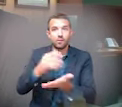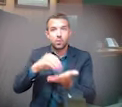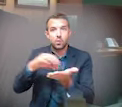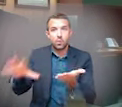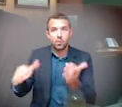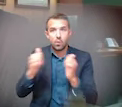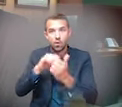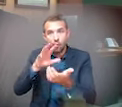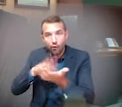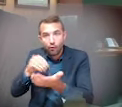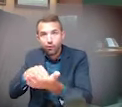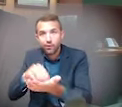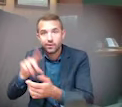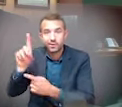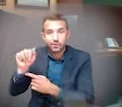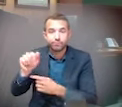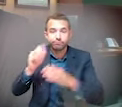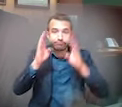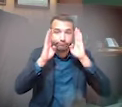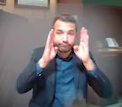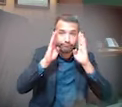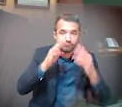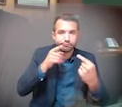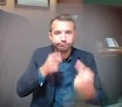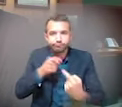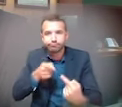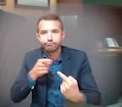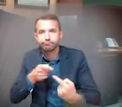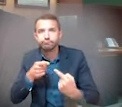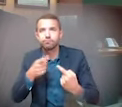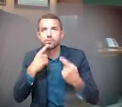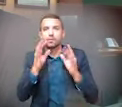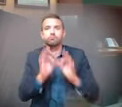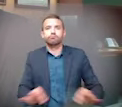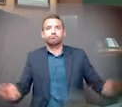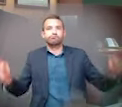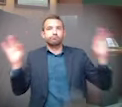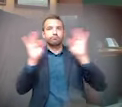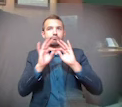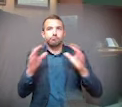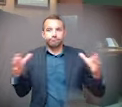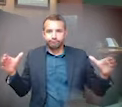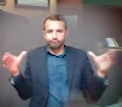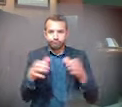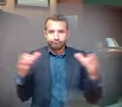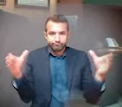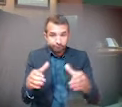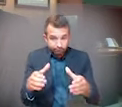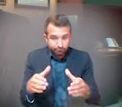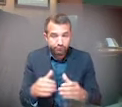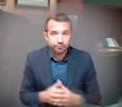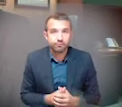And I think there is tremendous value in us getting together and realizing that we're not alone, and I think it is-